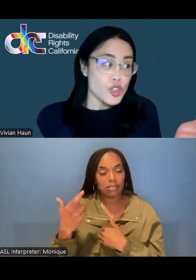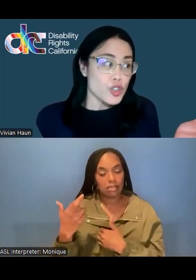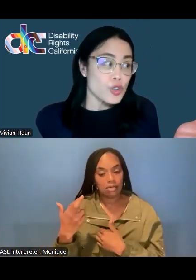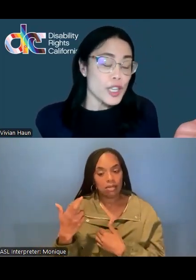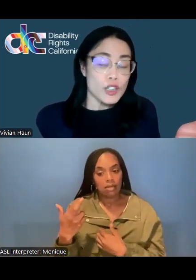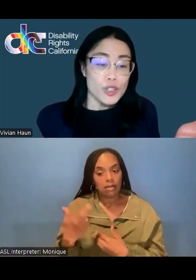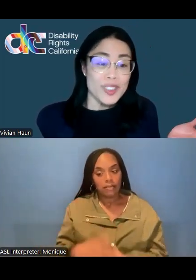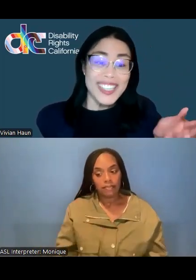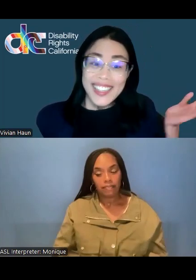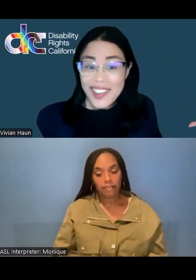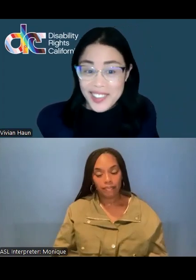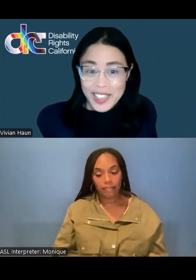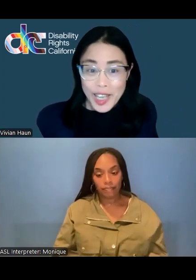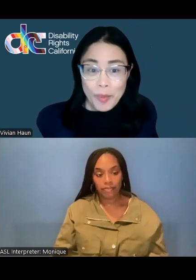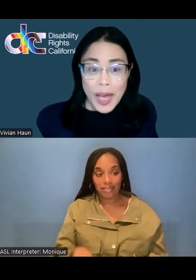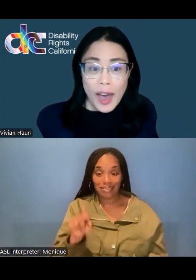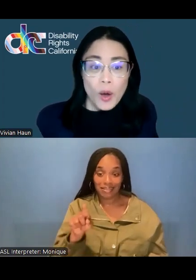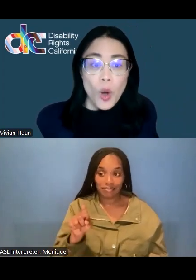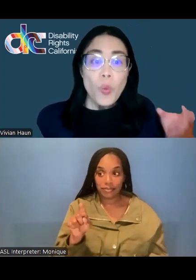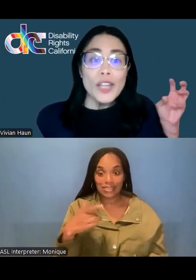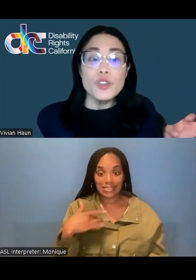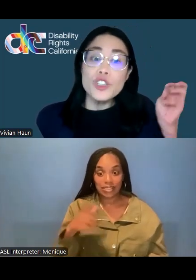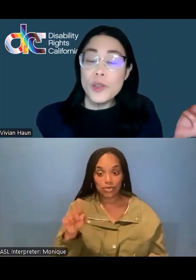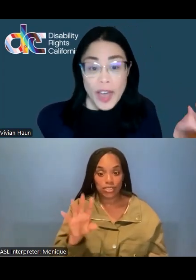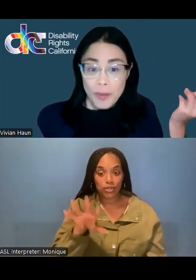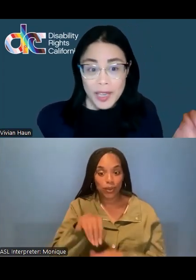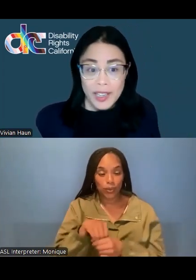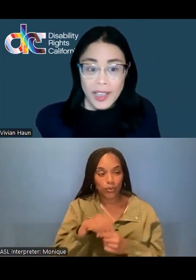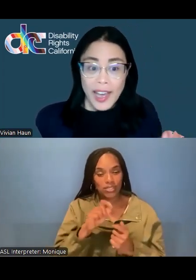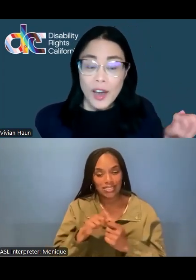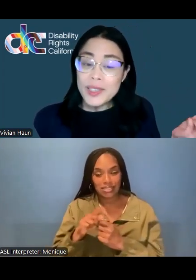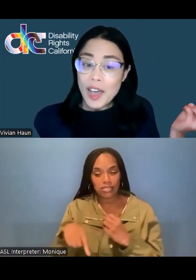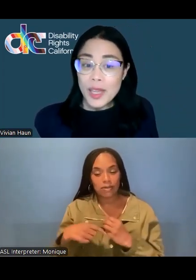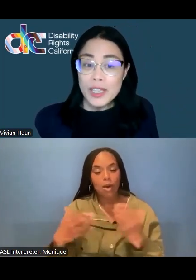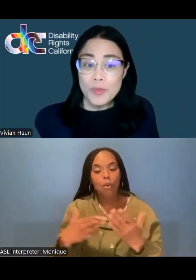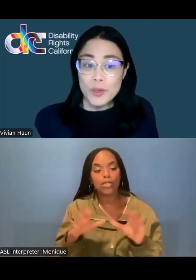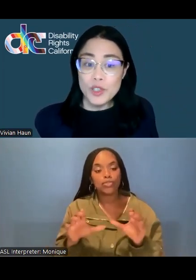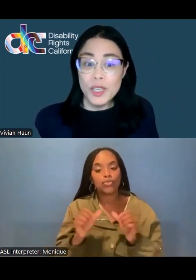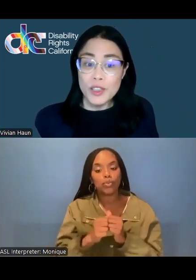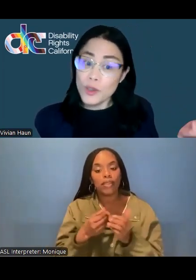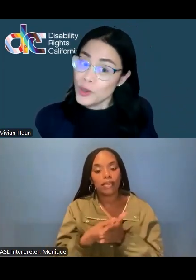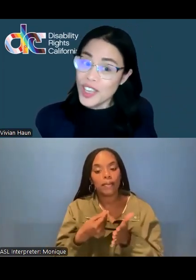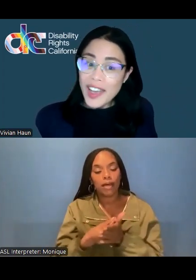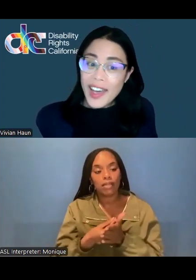to include details about what to do with that money. How is that money supposed to be used?